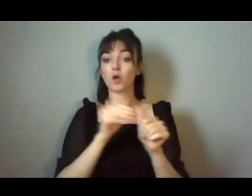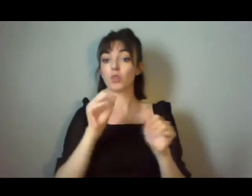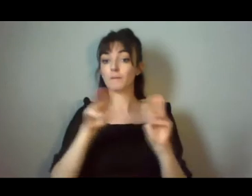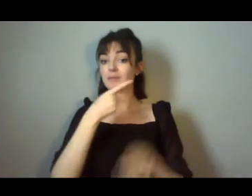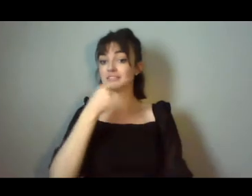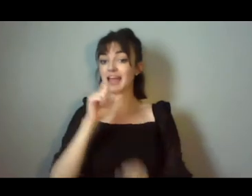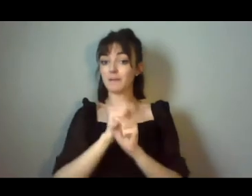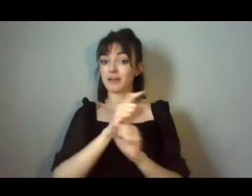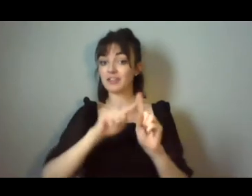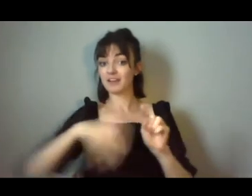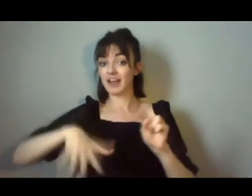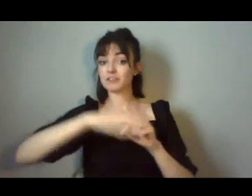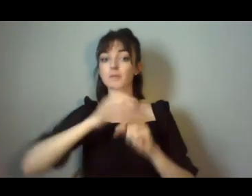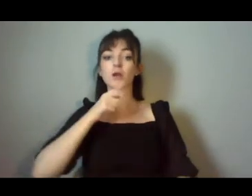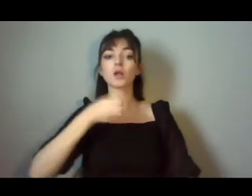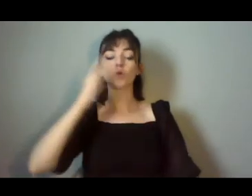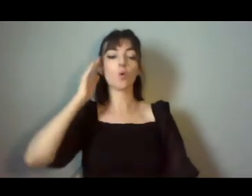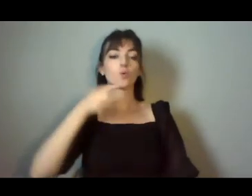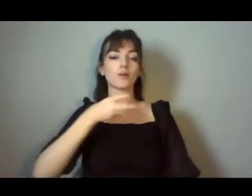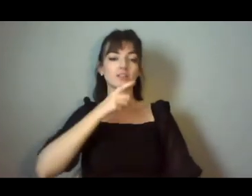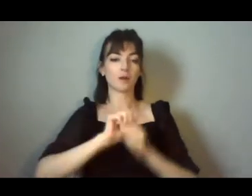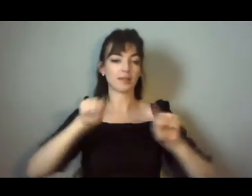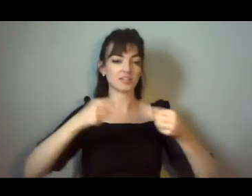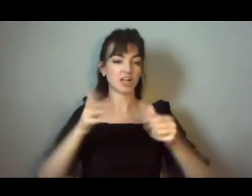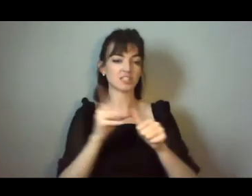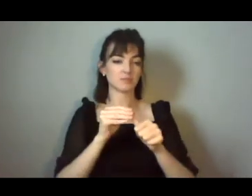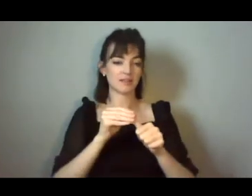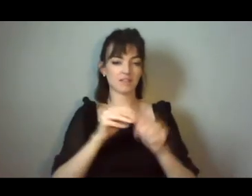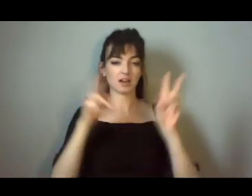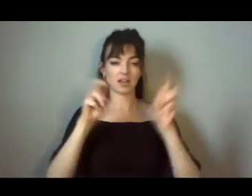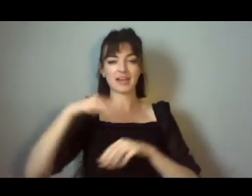to come on to the challenges, particularly around next of kin, vaccines, those kind of things will